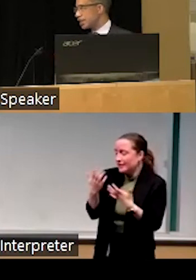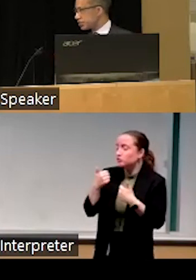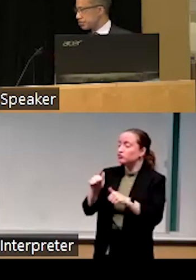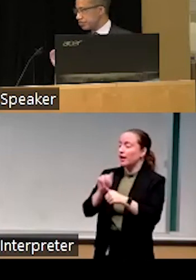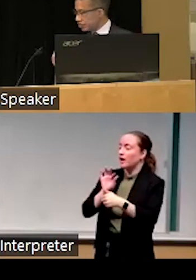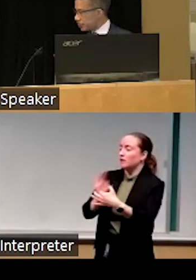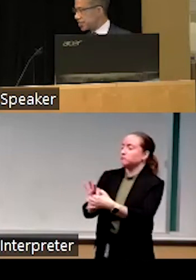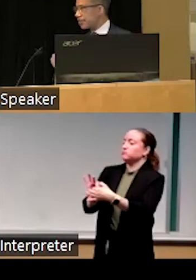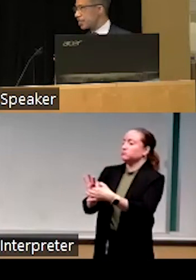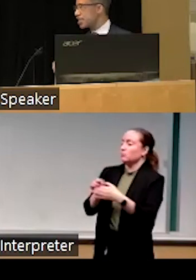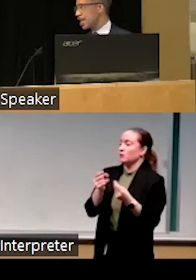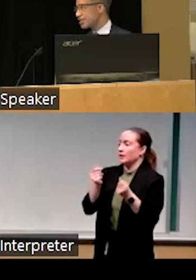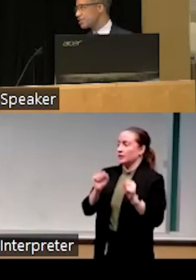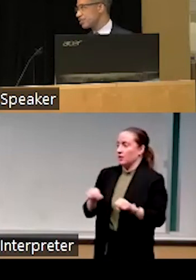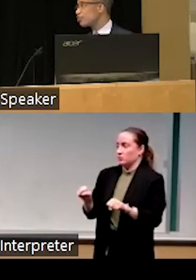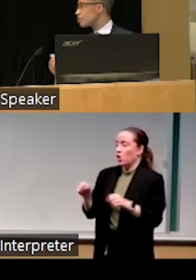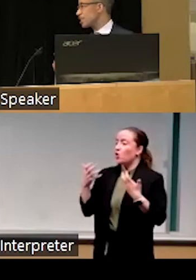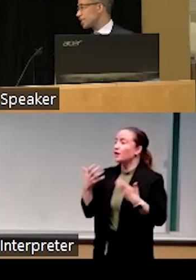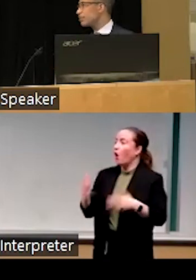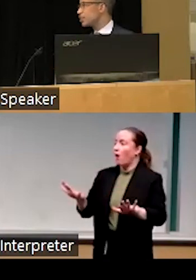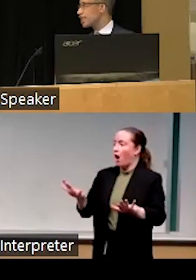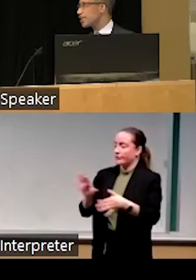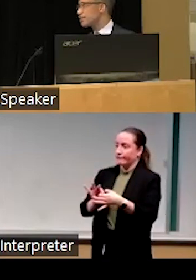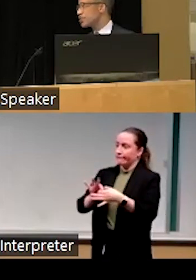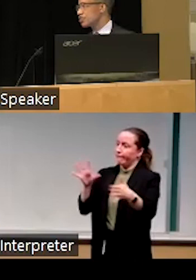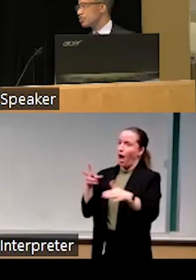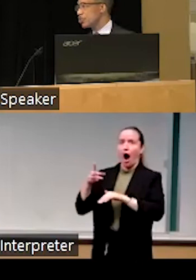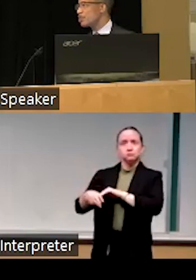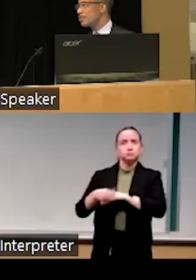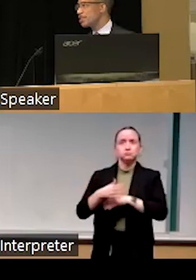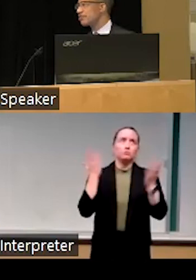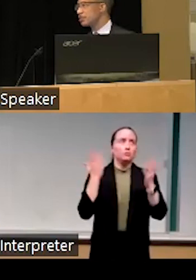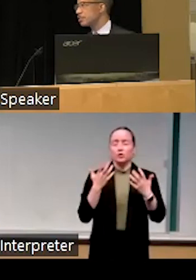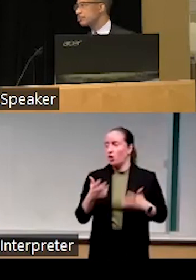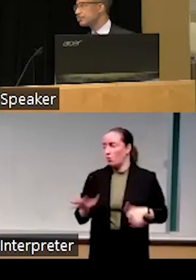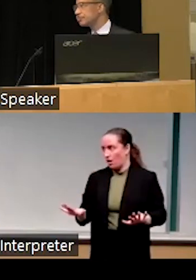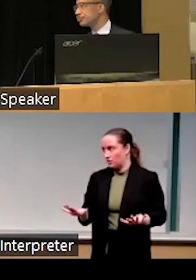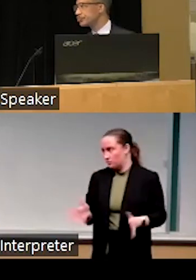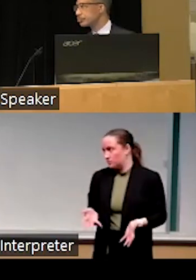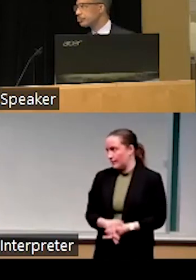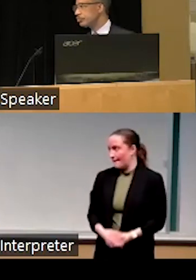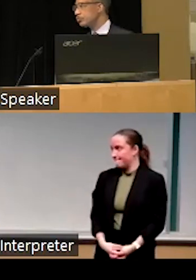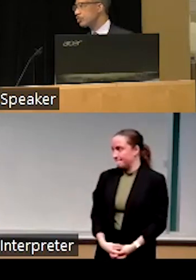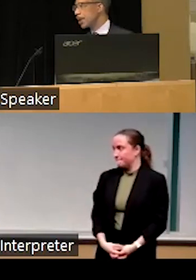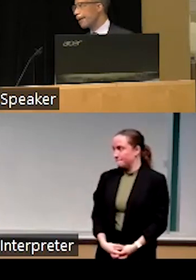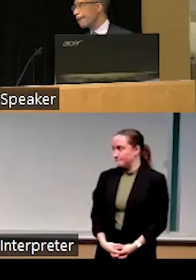not to sever the times permanent with that individual who may be different it's good